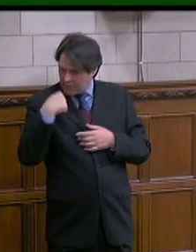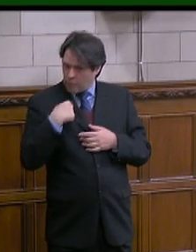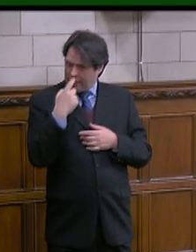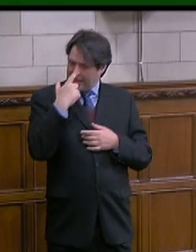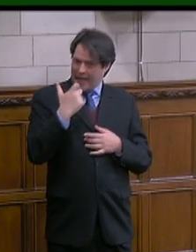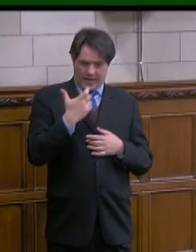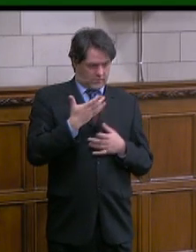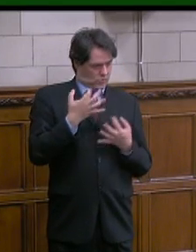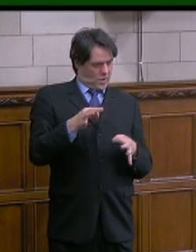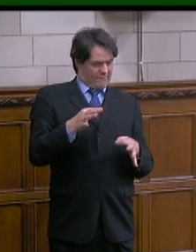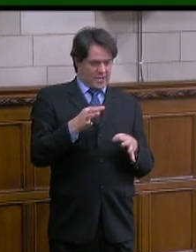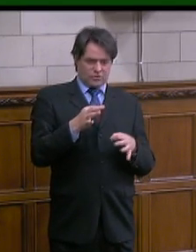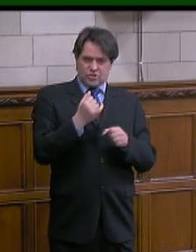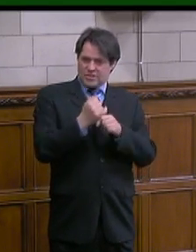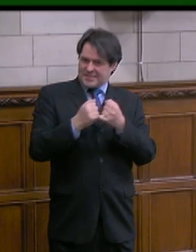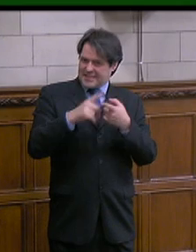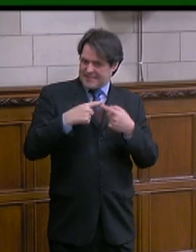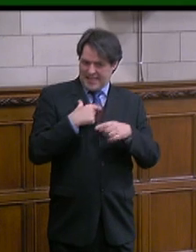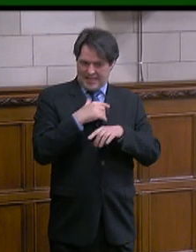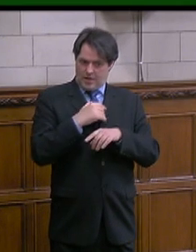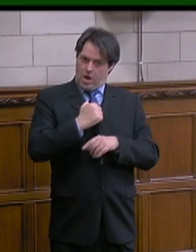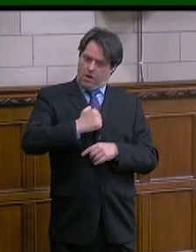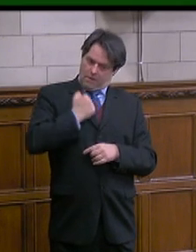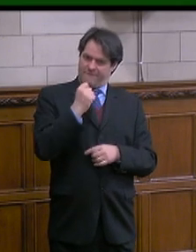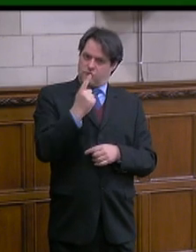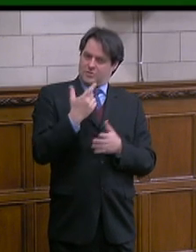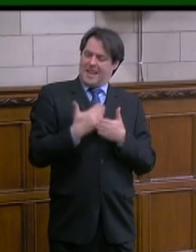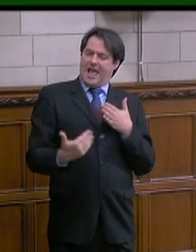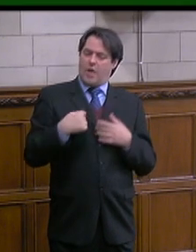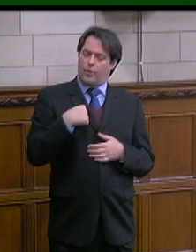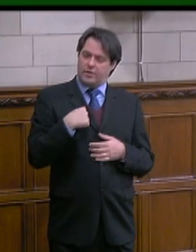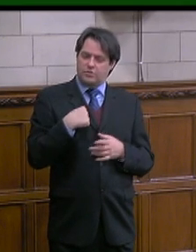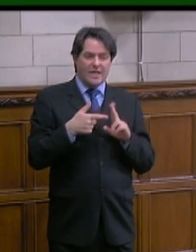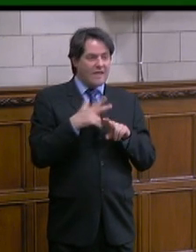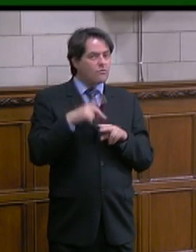a qualification at GCSE level in our first language.